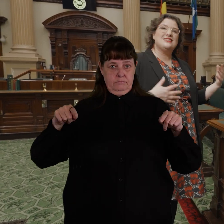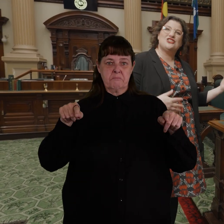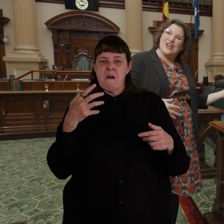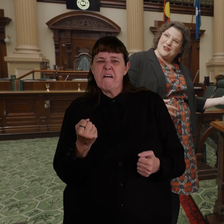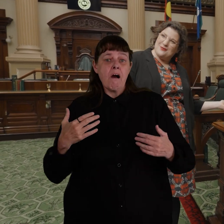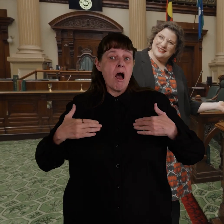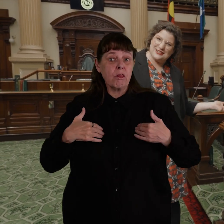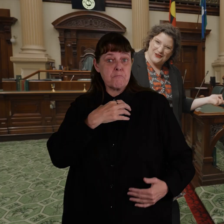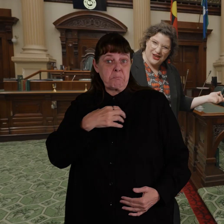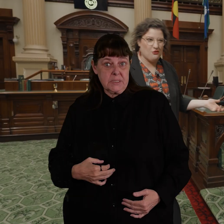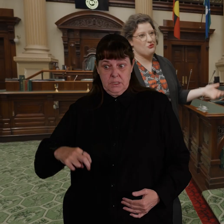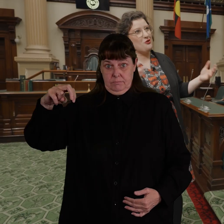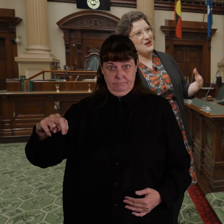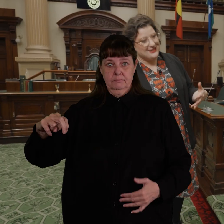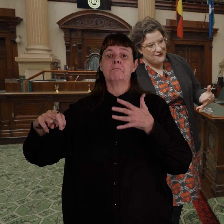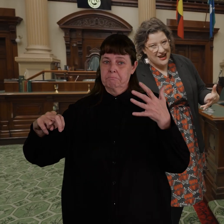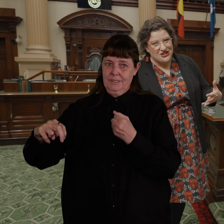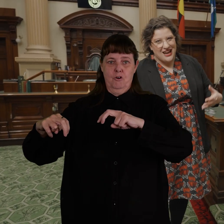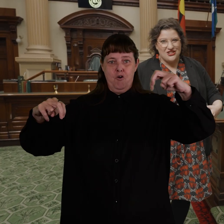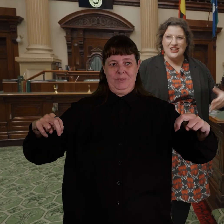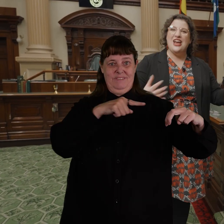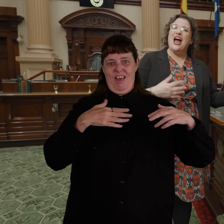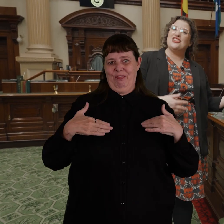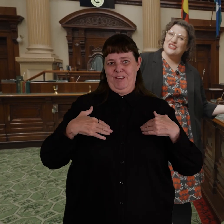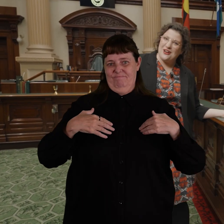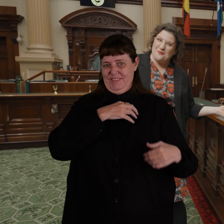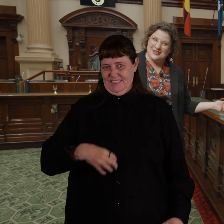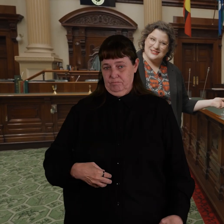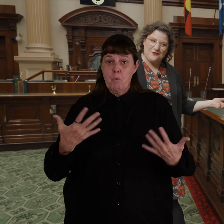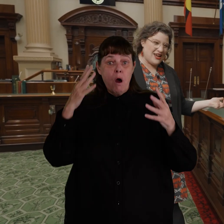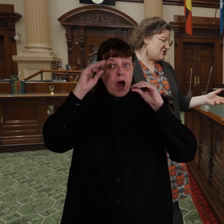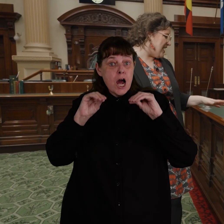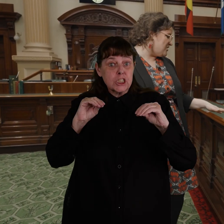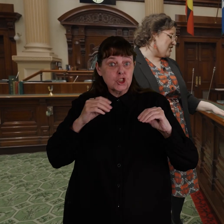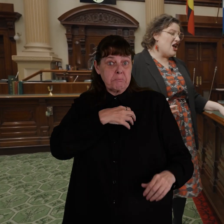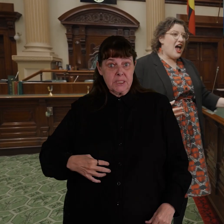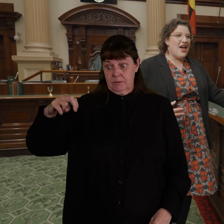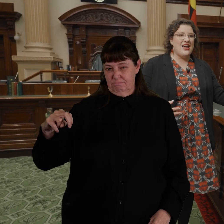there's a shadow minister for health or a minister for education, a shadow minister for education.